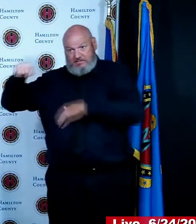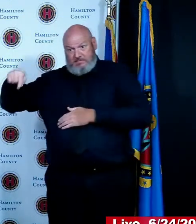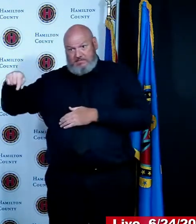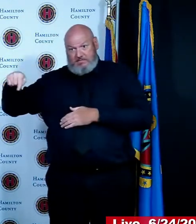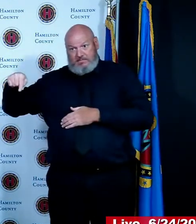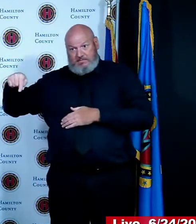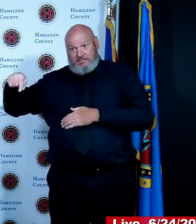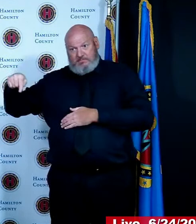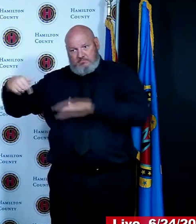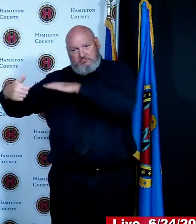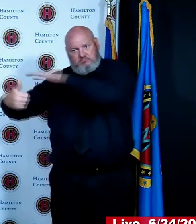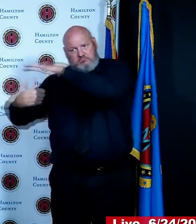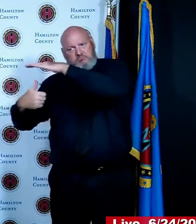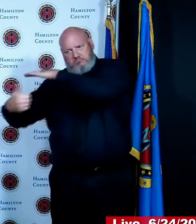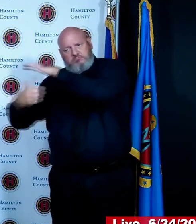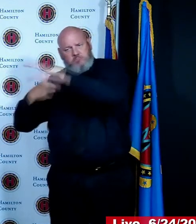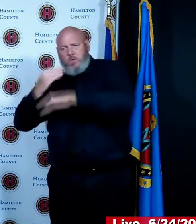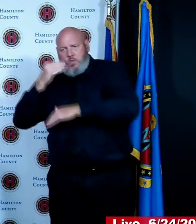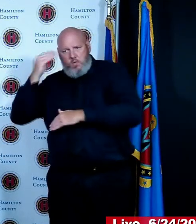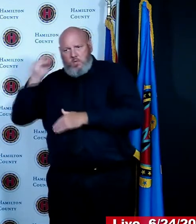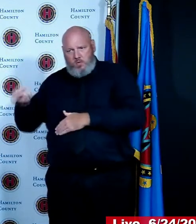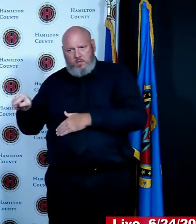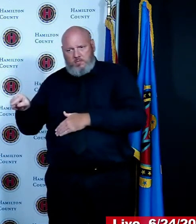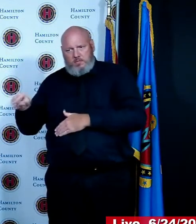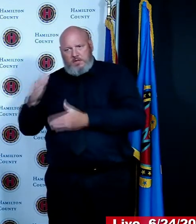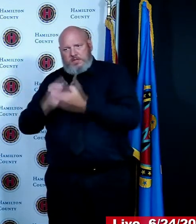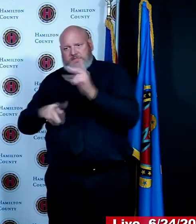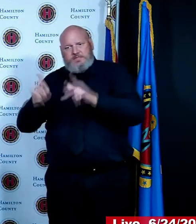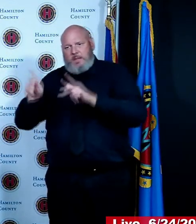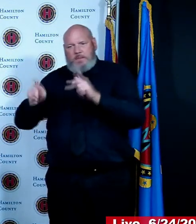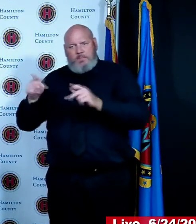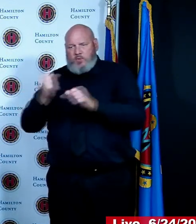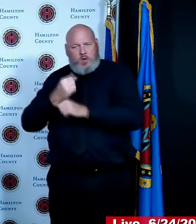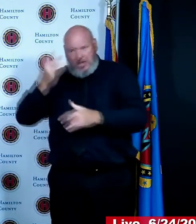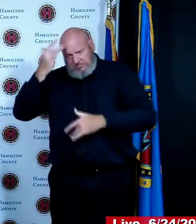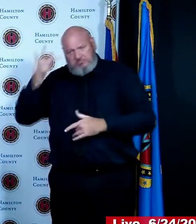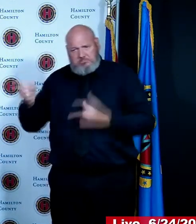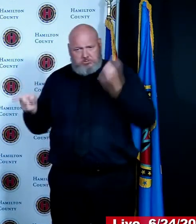some of these folks are asymptomatic so more testing the better we know who's